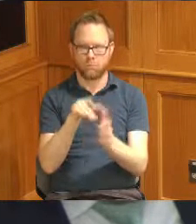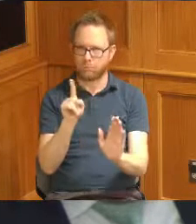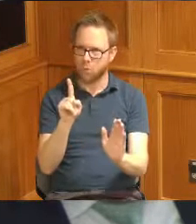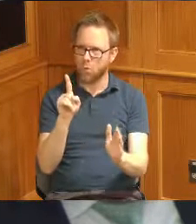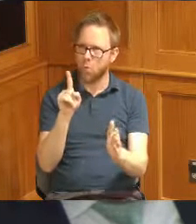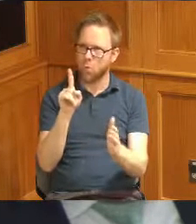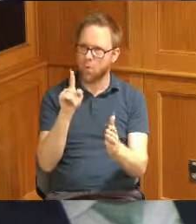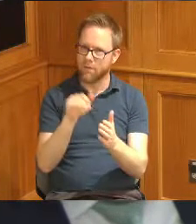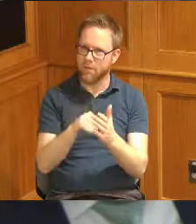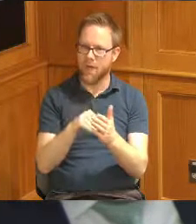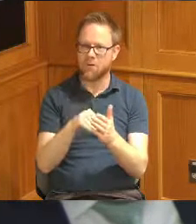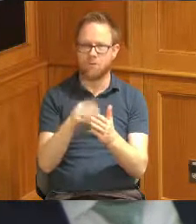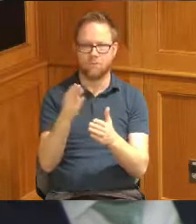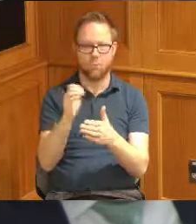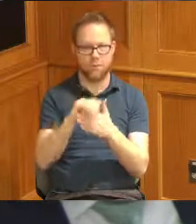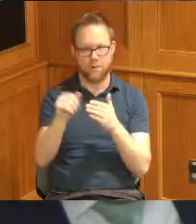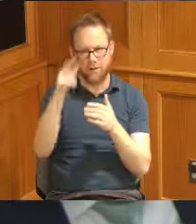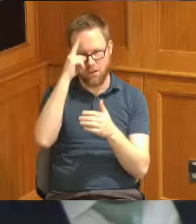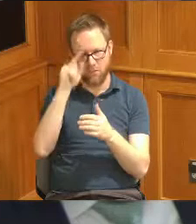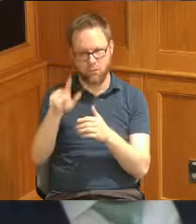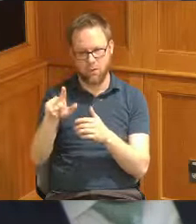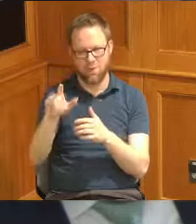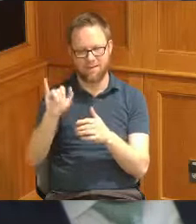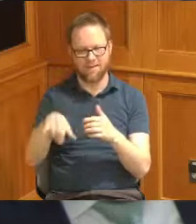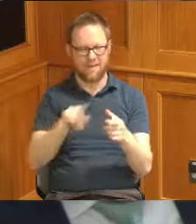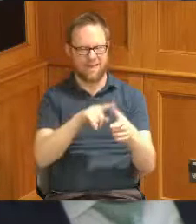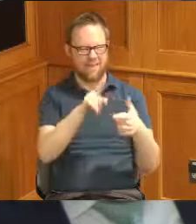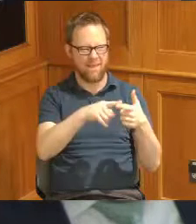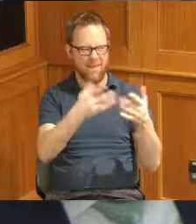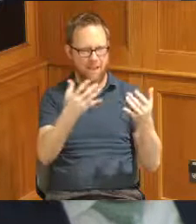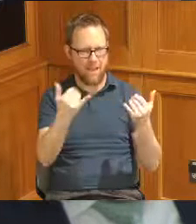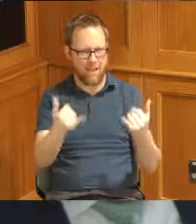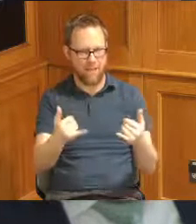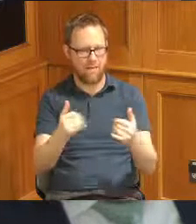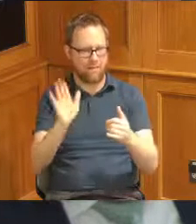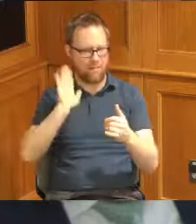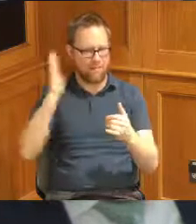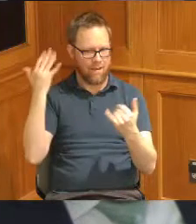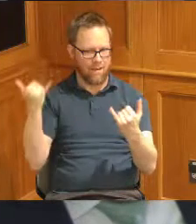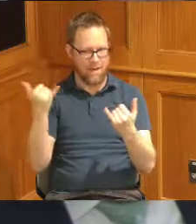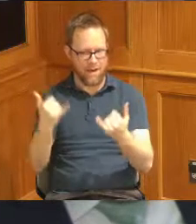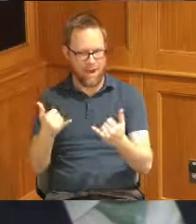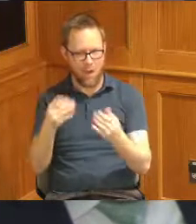fourteen dollars and 21 cents it's a then and now resolution related to copier maintenance